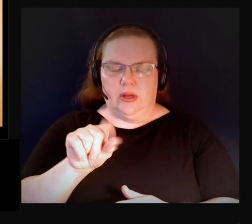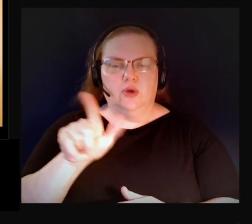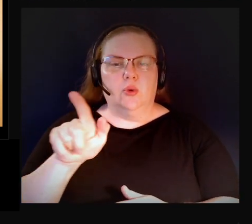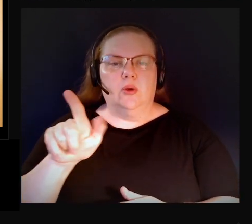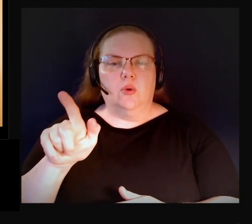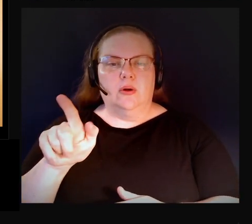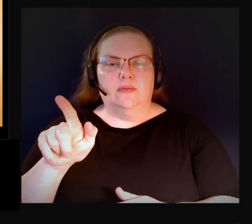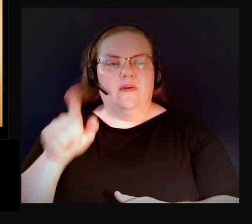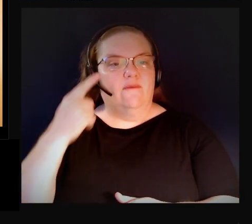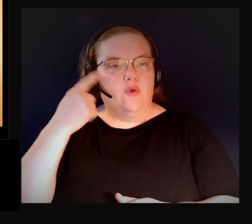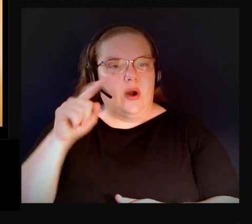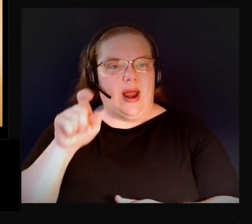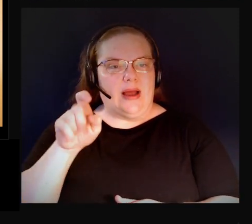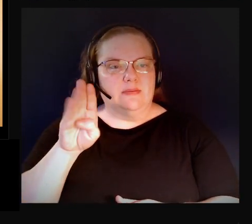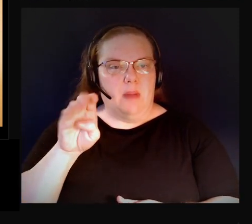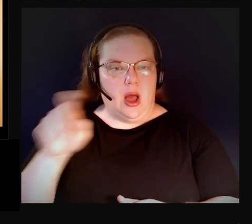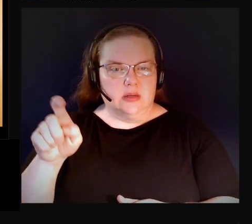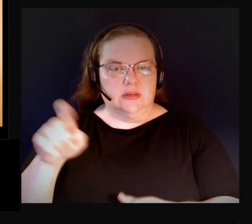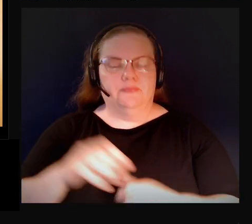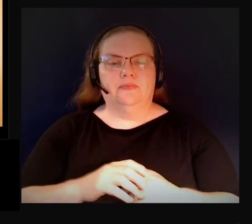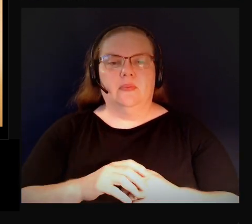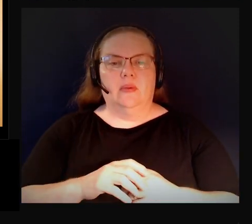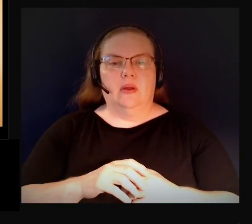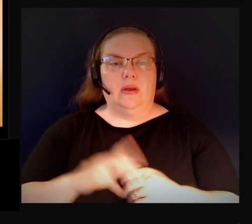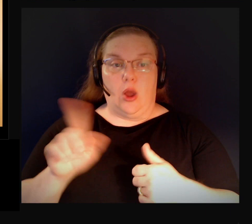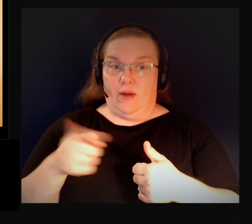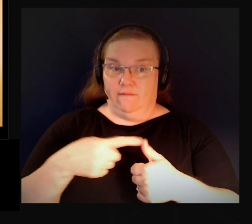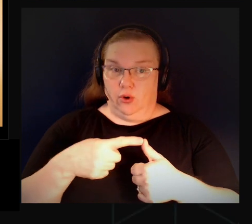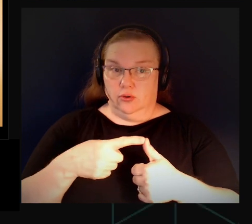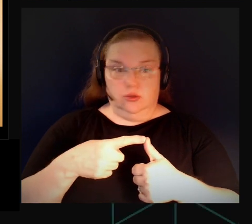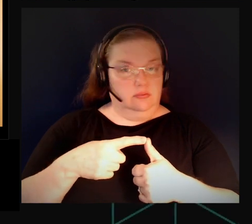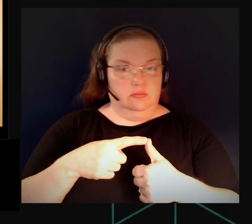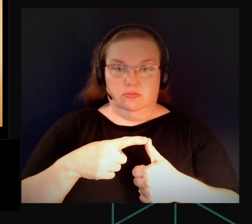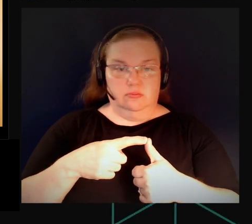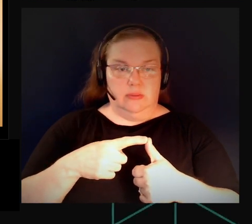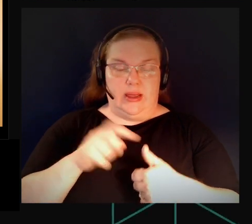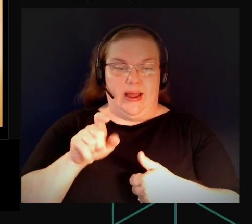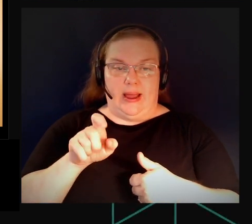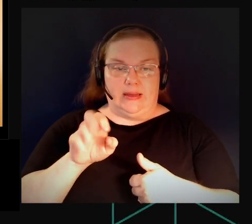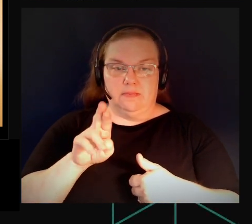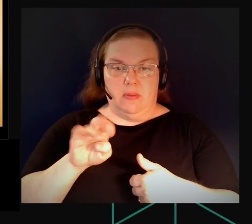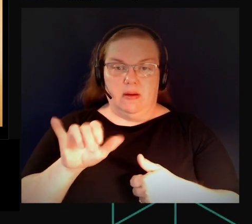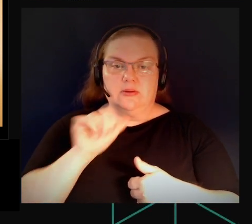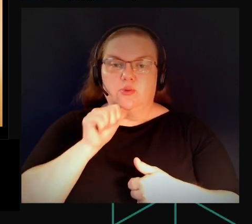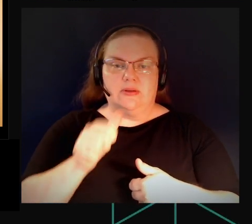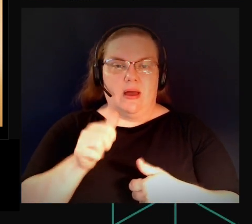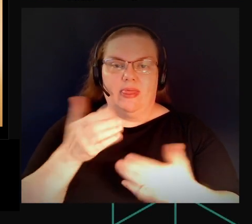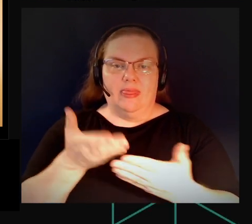At the original release, ray tracing was not available for Xbox in Unity, so the team had been waiting for it to become accessible.